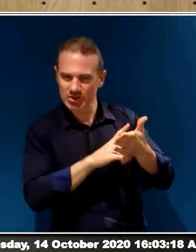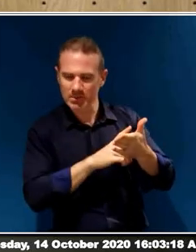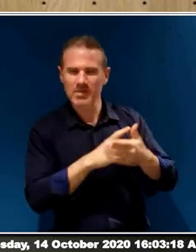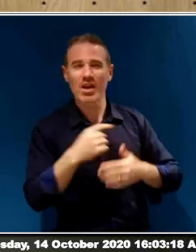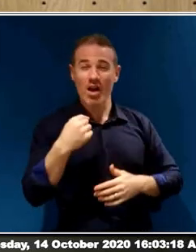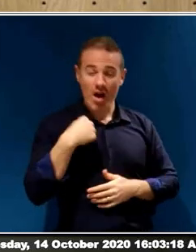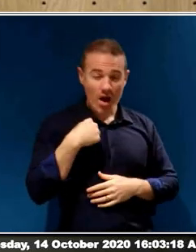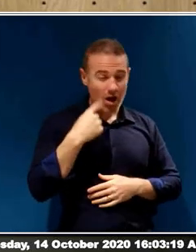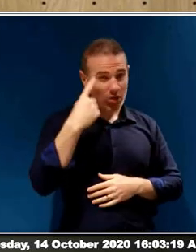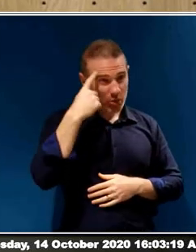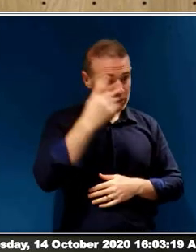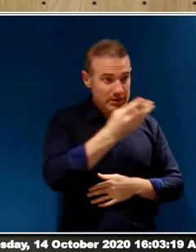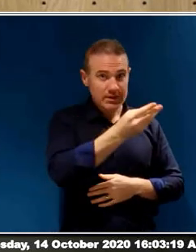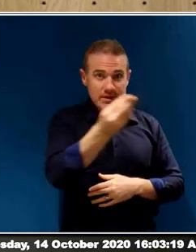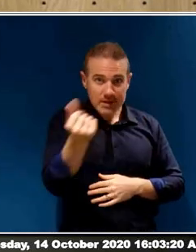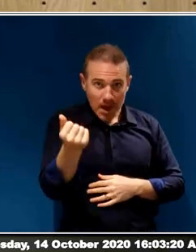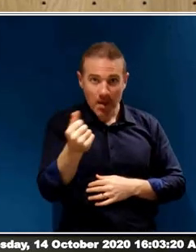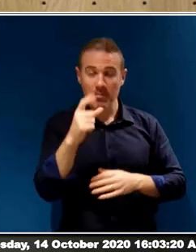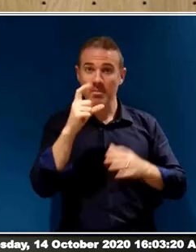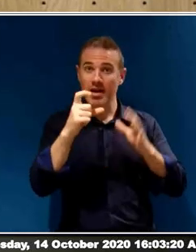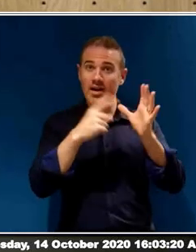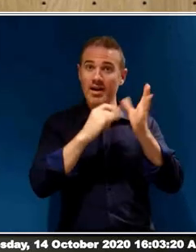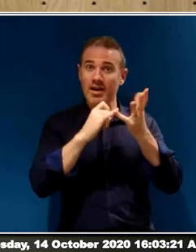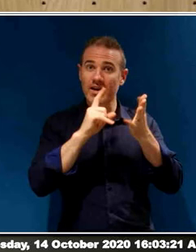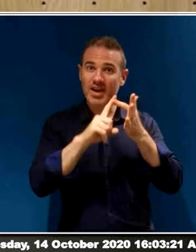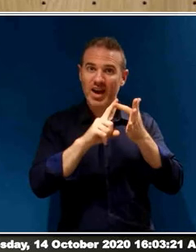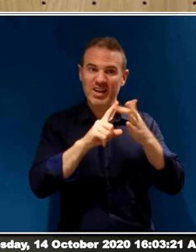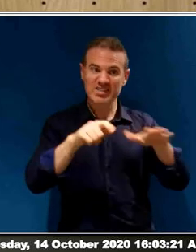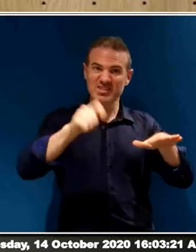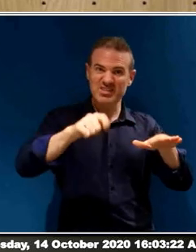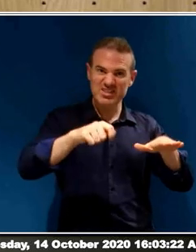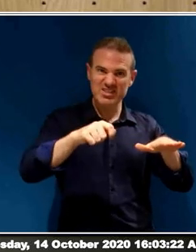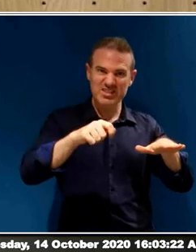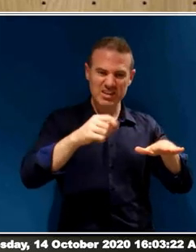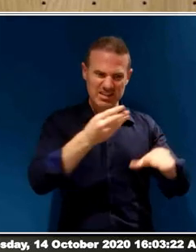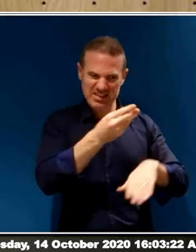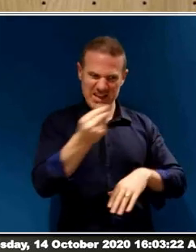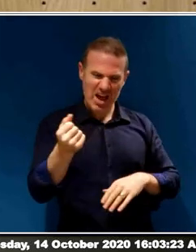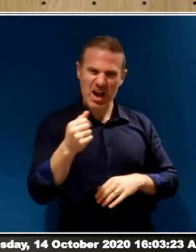couldn't decide the reasonableness of a request, I wanted to see how judges made